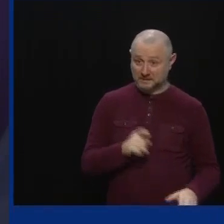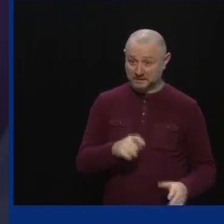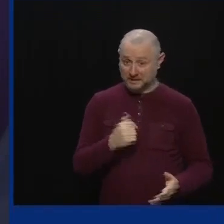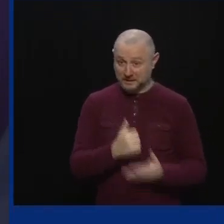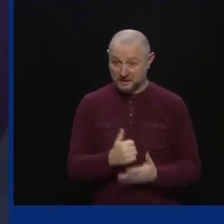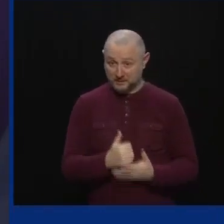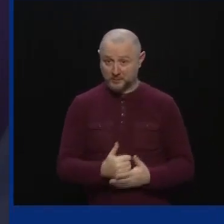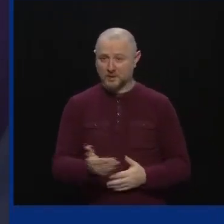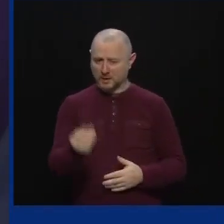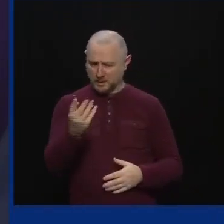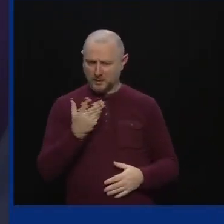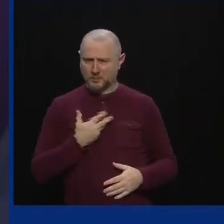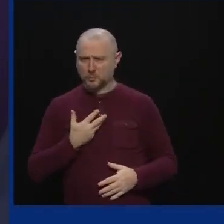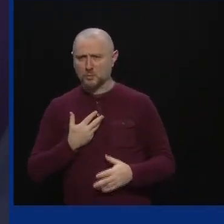THEY SHOULD BE TESTED.